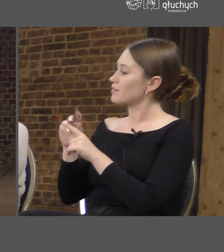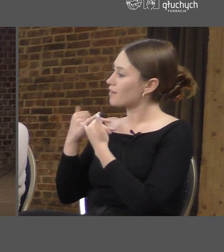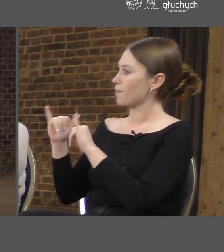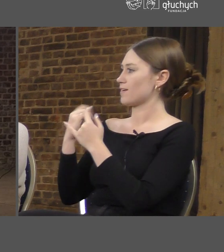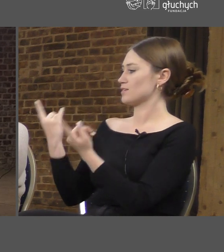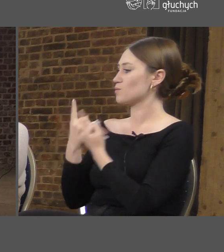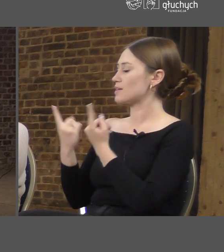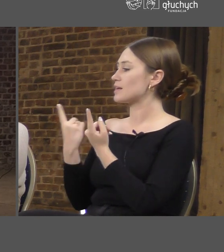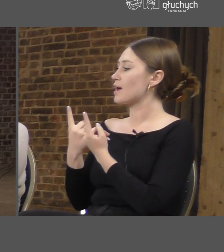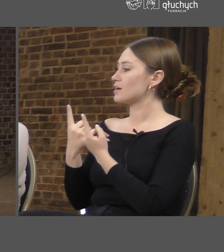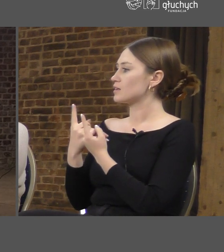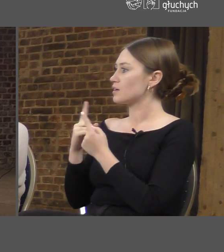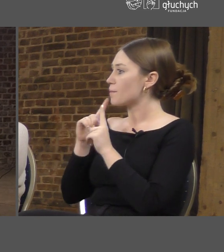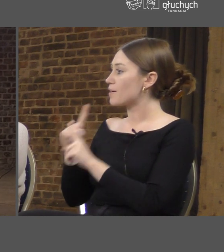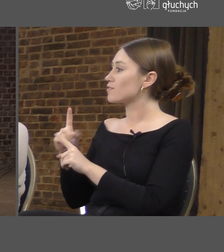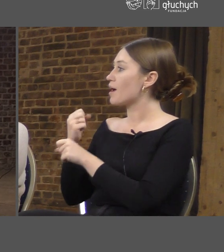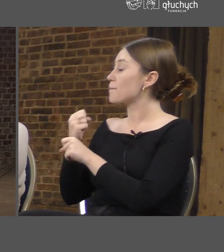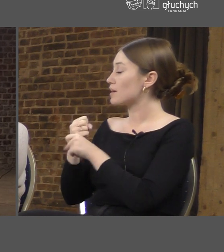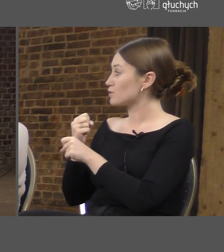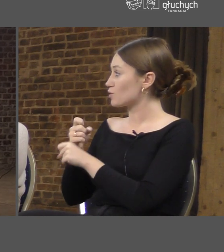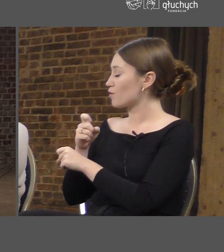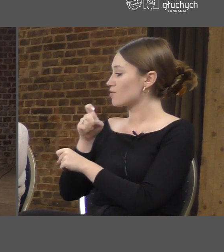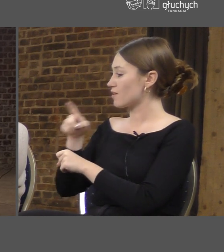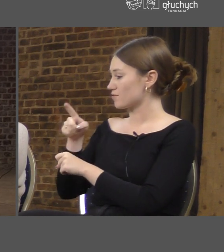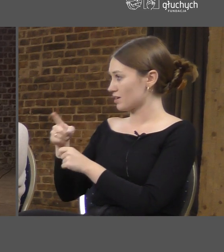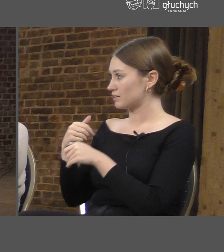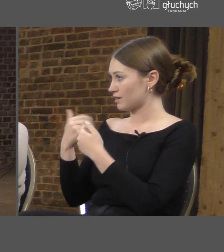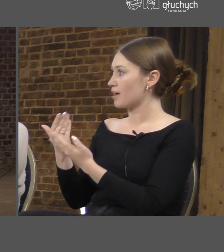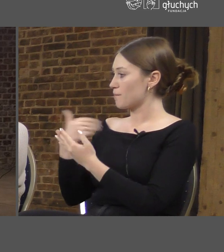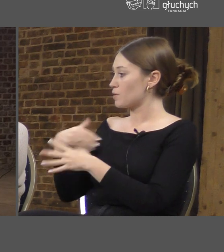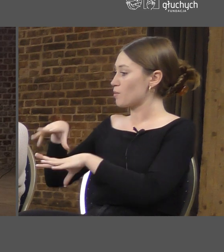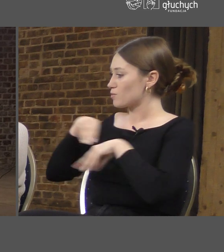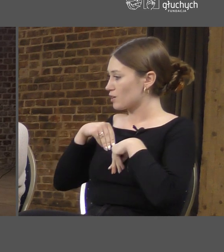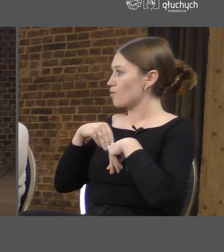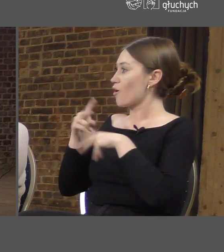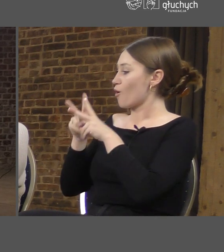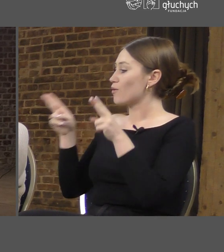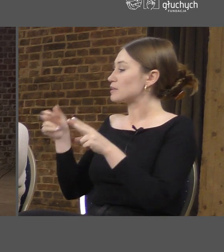such that the employer specifically took on a probationary period